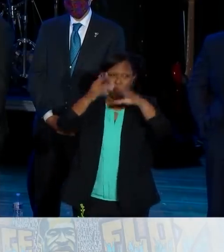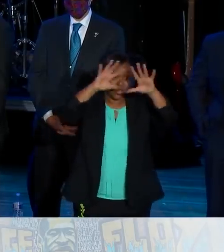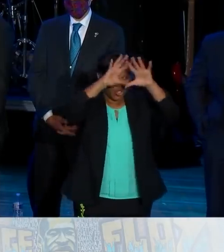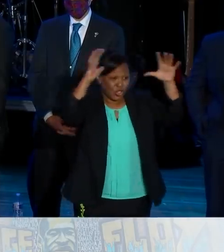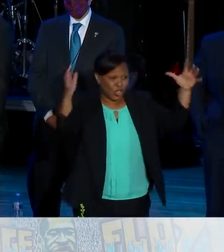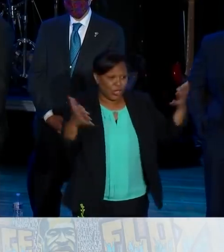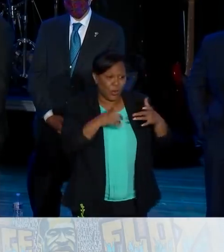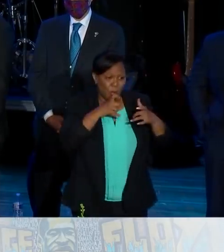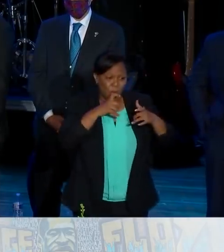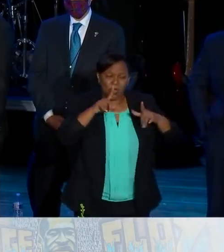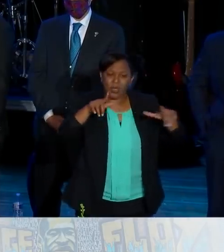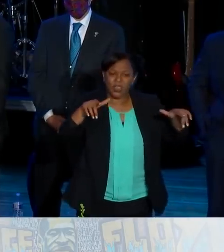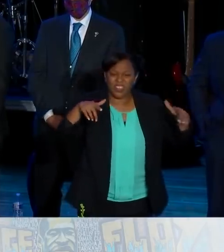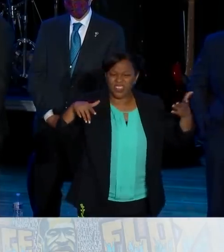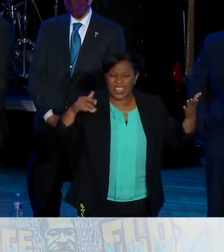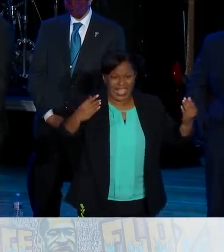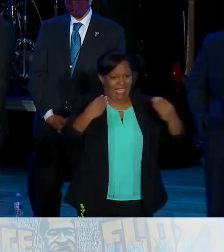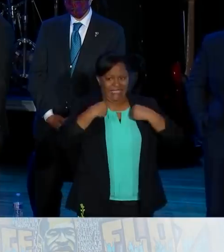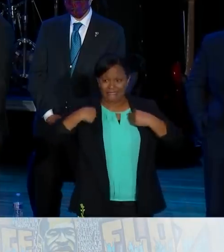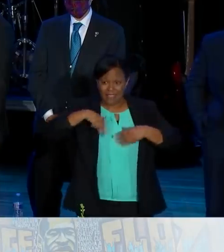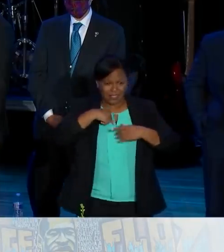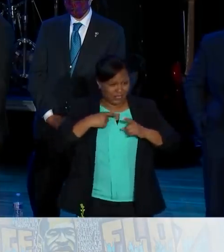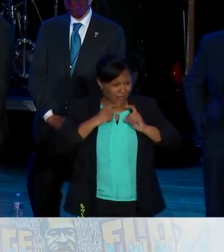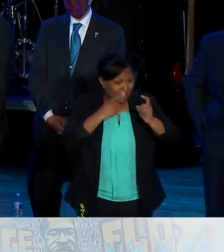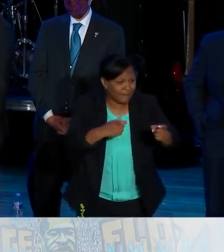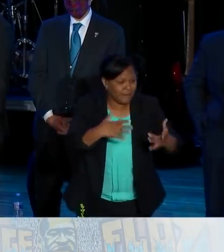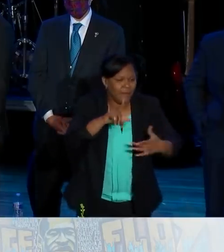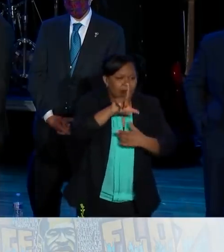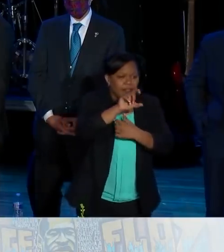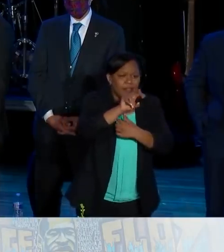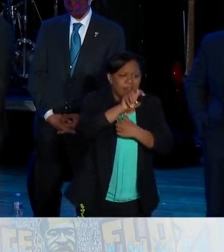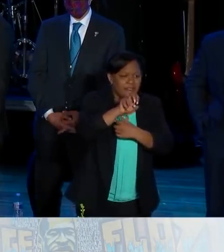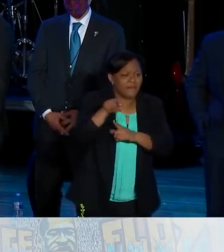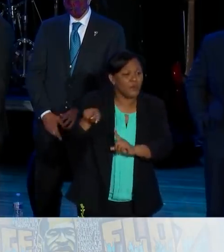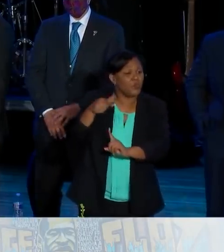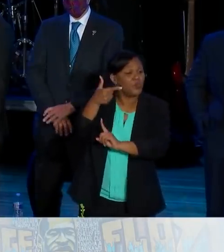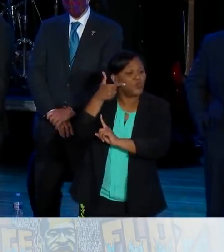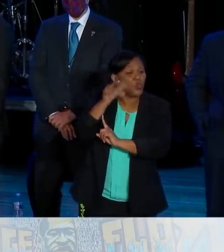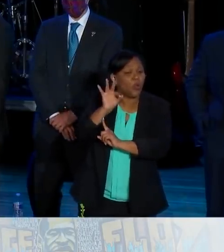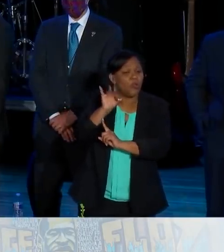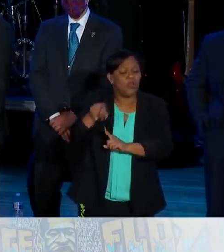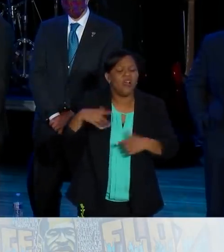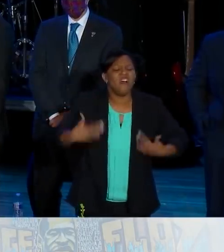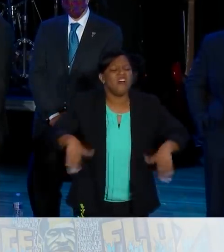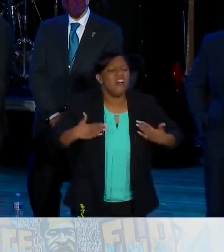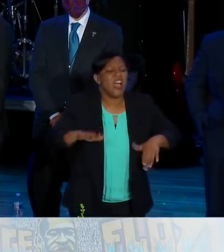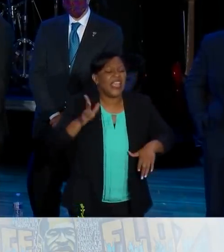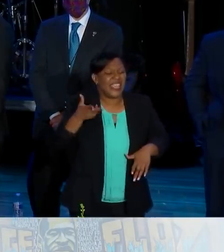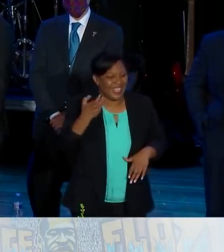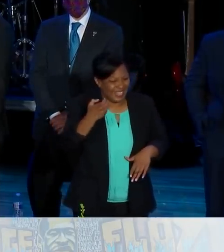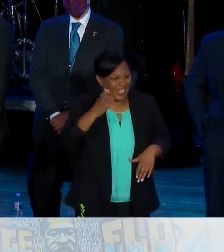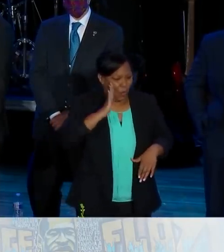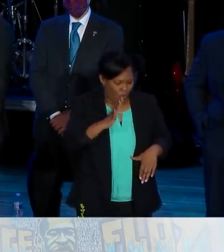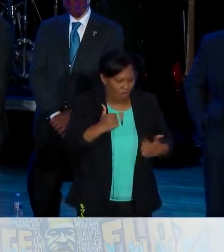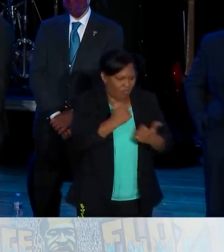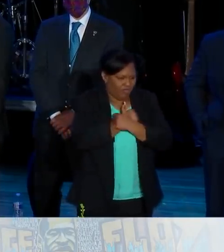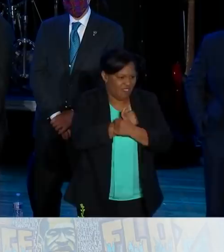WE FEEL THAT LOVE IN YOUR CITY AND THANKFULLY EVERYBODY PLUS AROUND THE WORLD. IT'S A BEAUTIFUL THING, IT'S GREAT LOVE WE'RE RECEIVING. AND GEORGE FLOYD IS RECEIVING. HE WOULD LOVE IT.